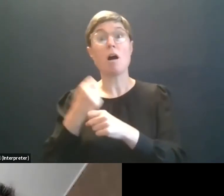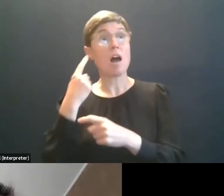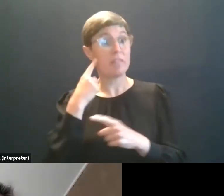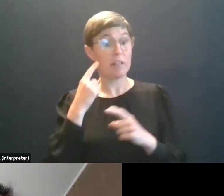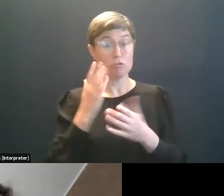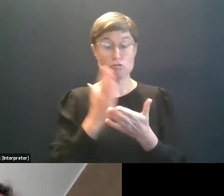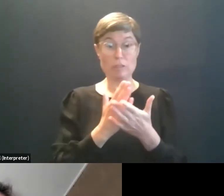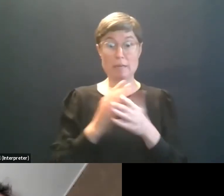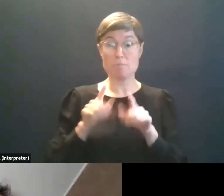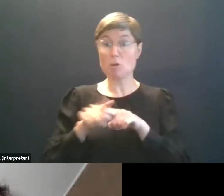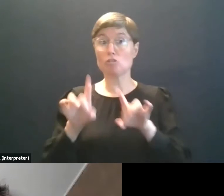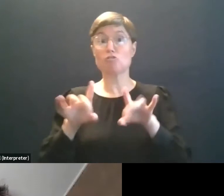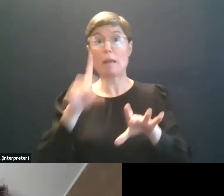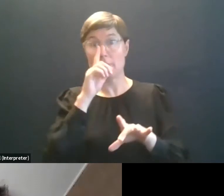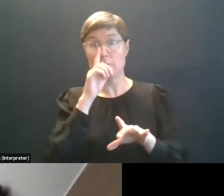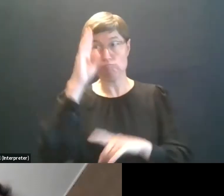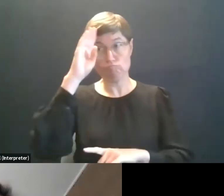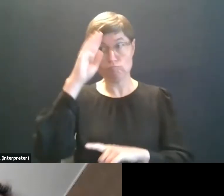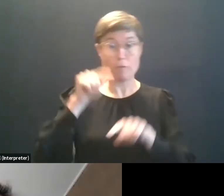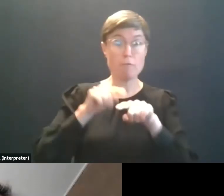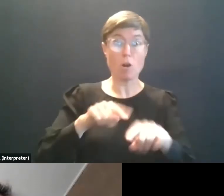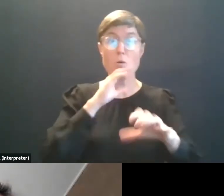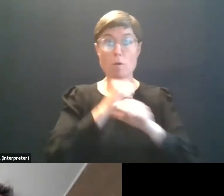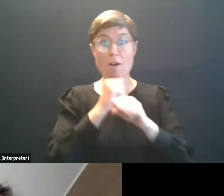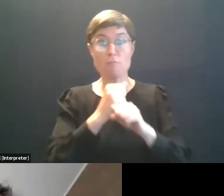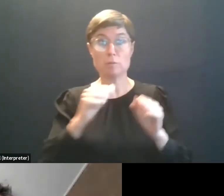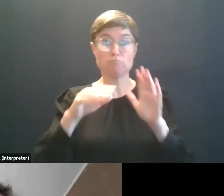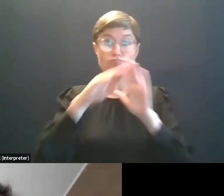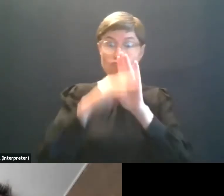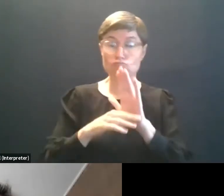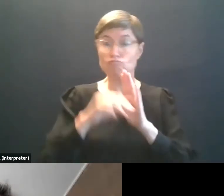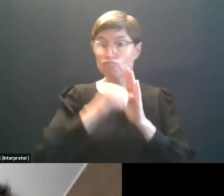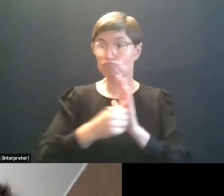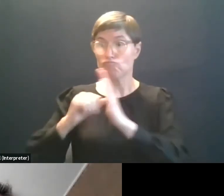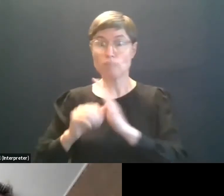lockdowns, but more and more people are interested in exactly what decisions are being made and